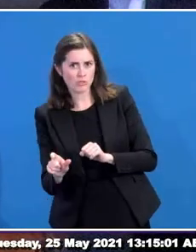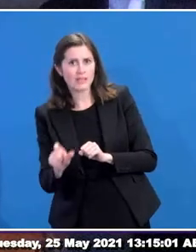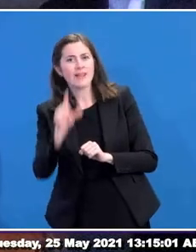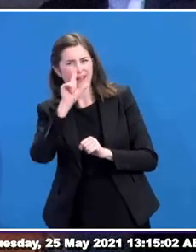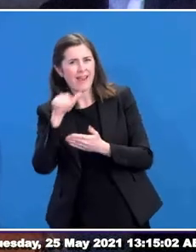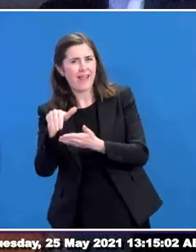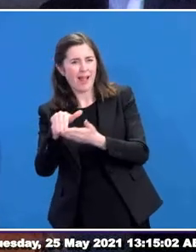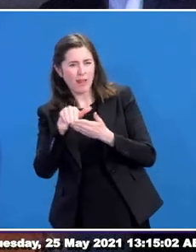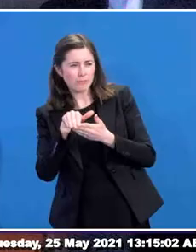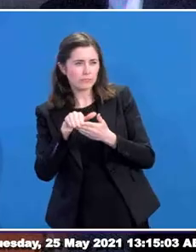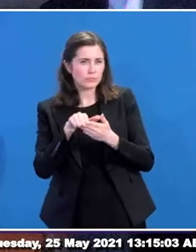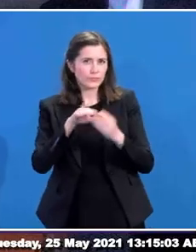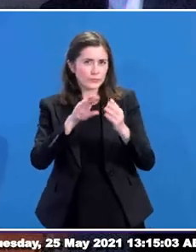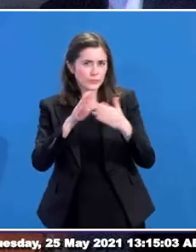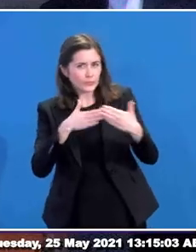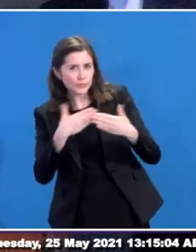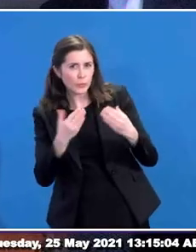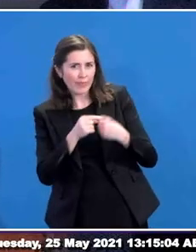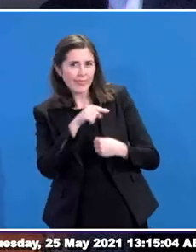But that has to be balanced against those ongoing